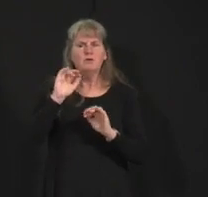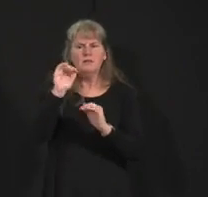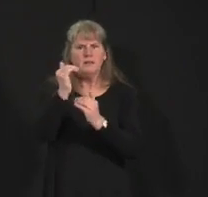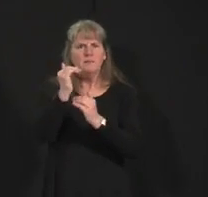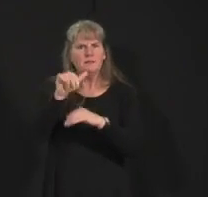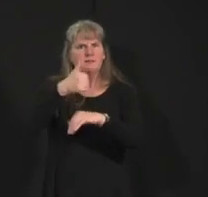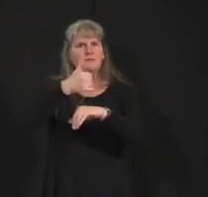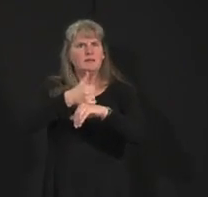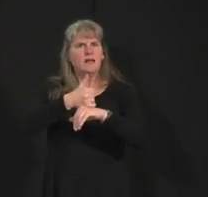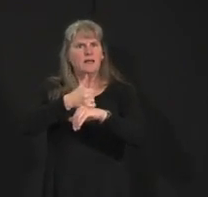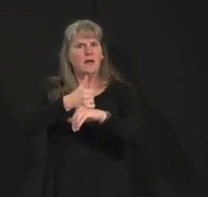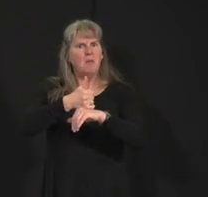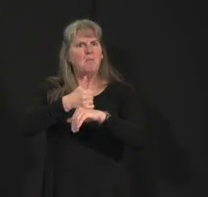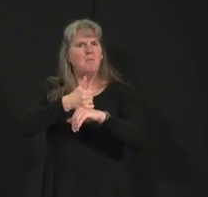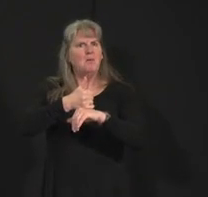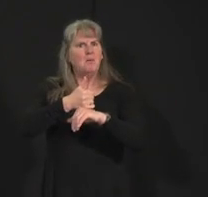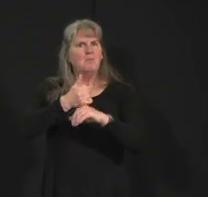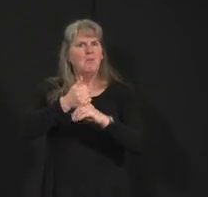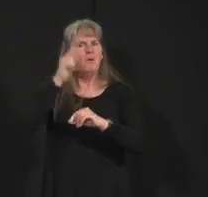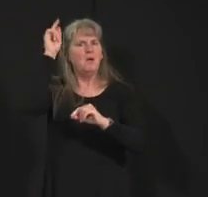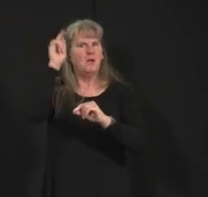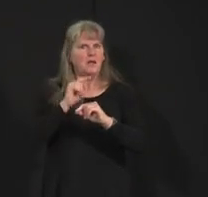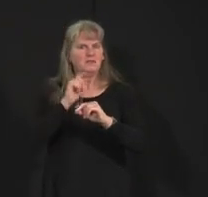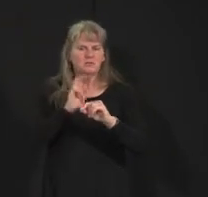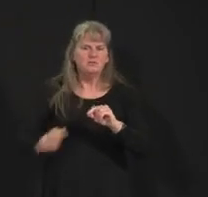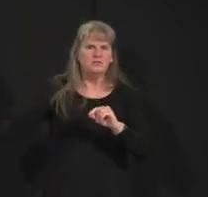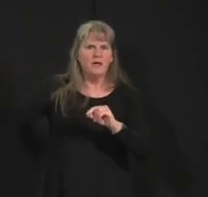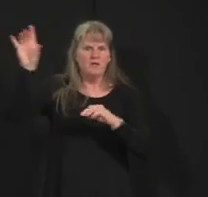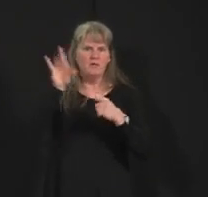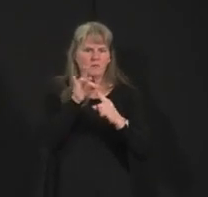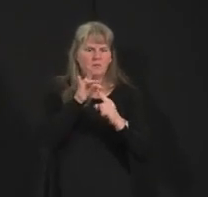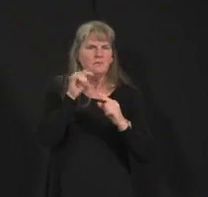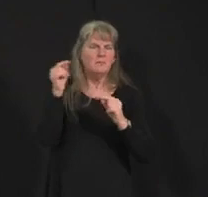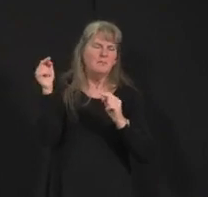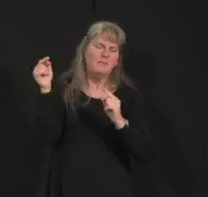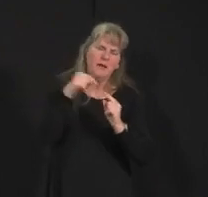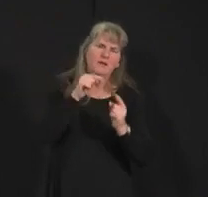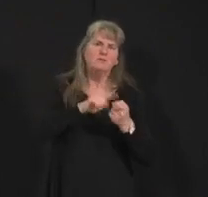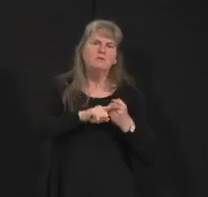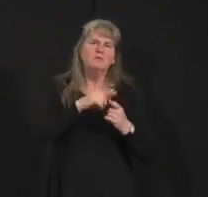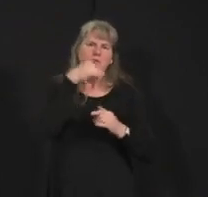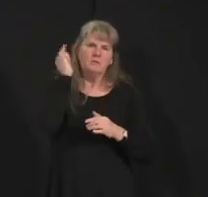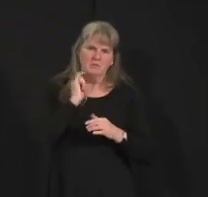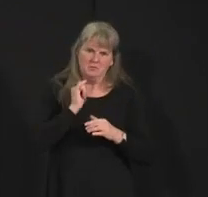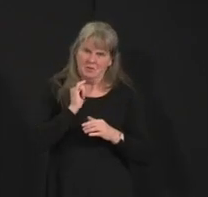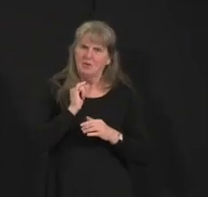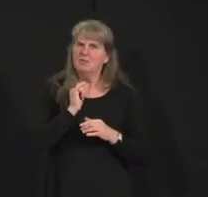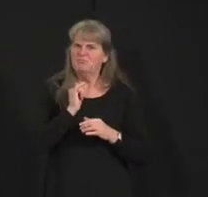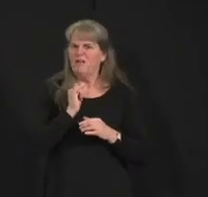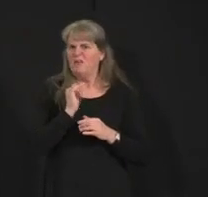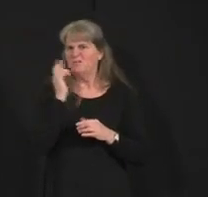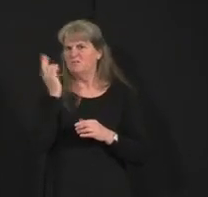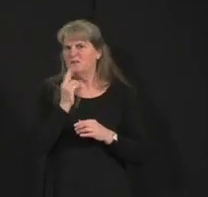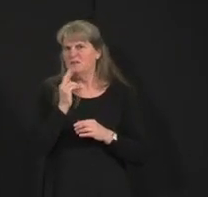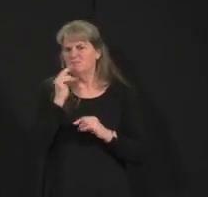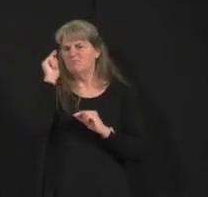more in place, we are seeing fewer people come for testing, as I said last time, and that is